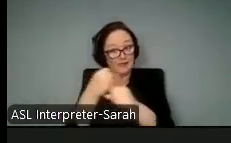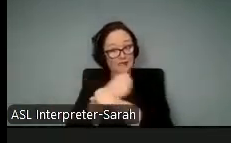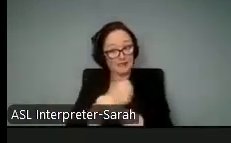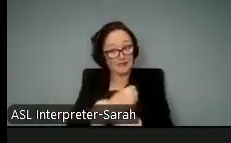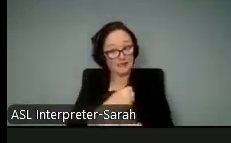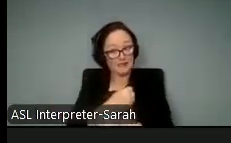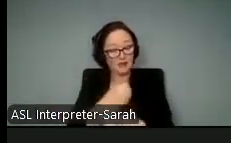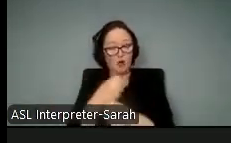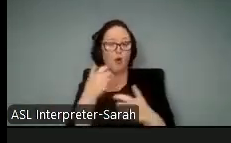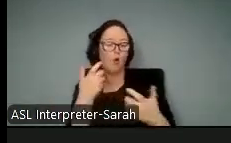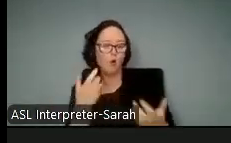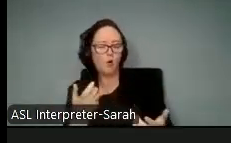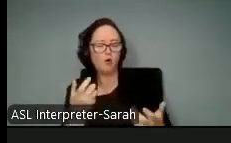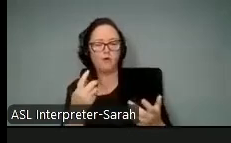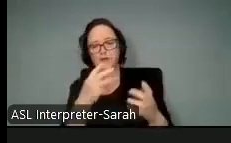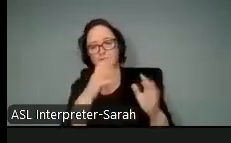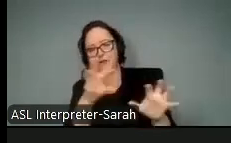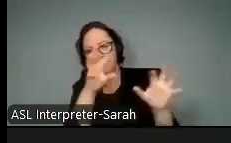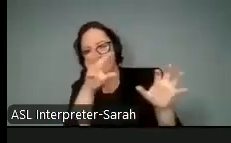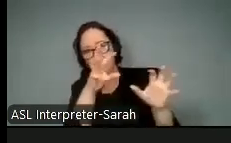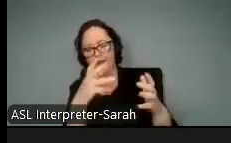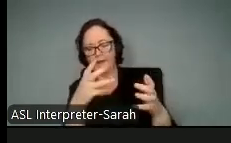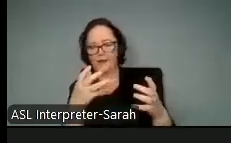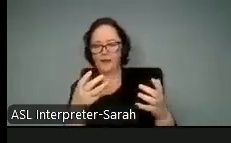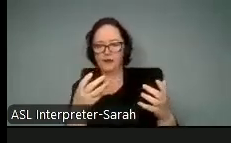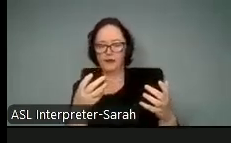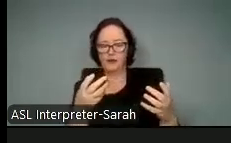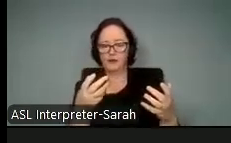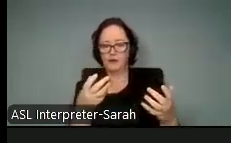and then the data in the middle, you just say what the data is: